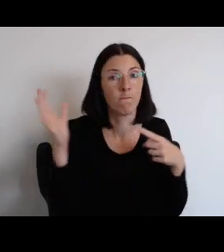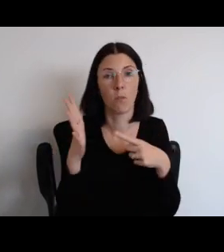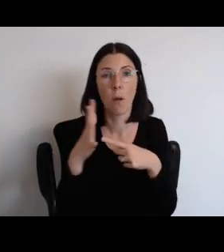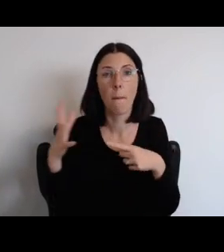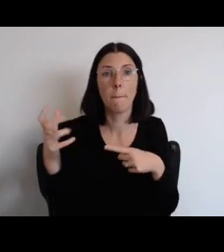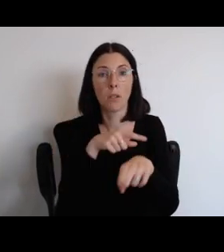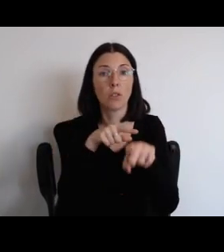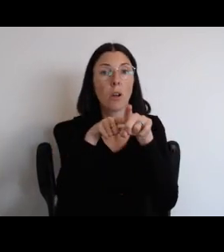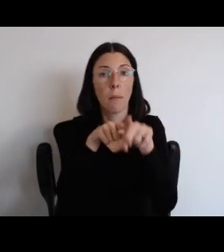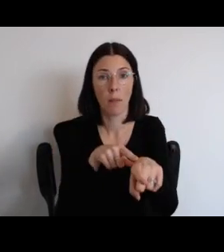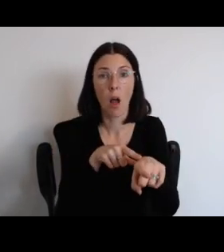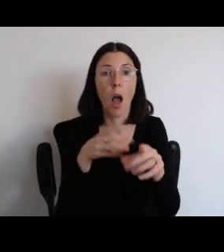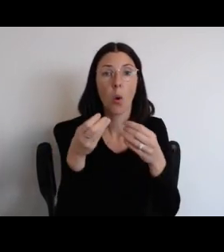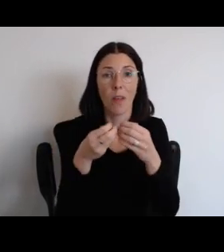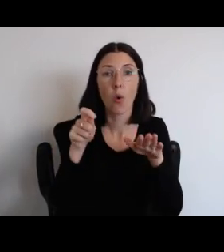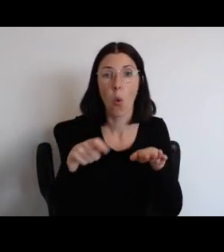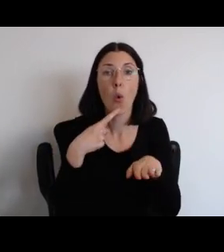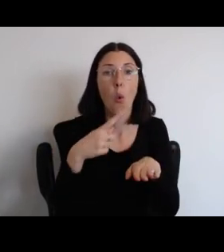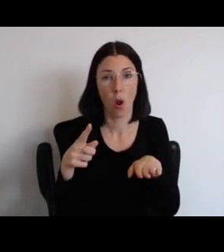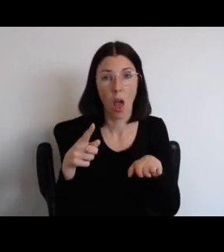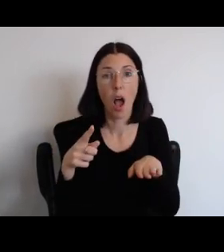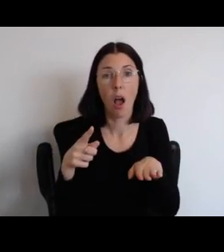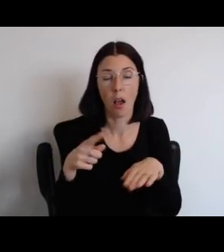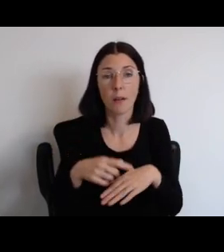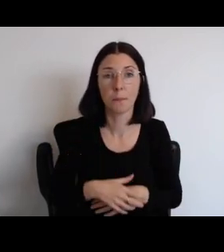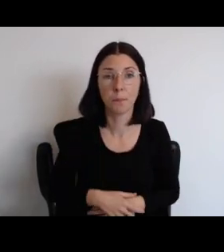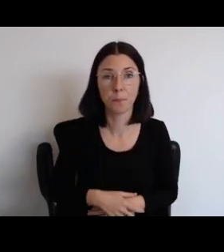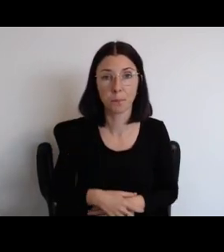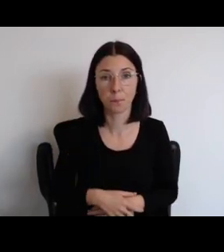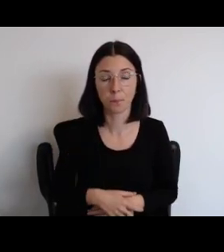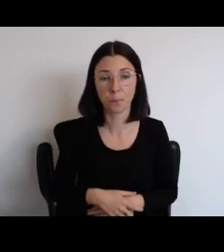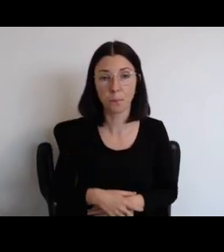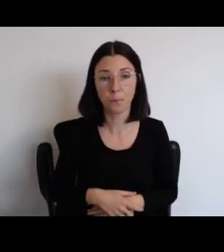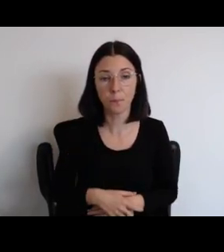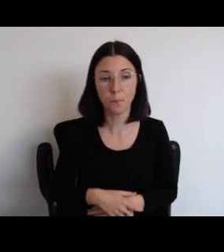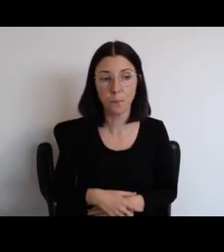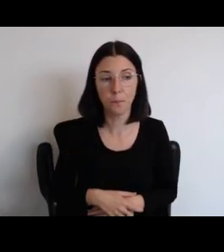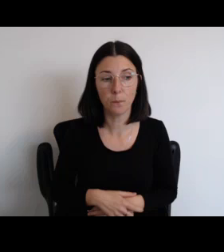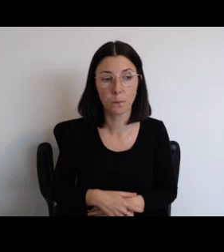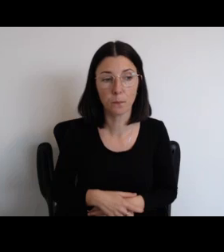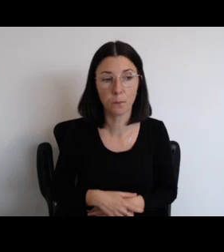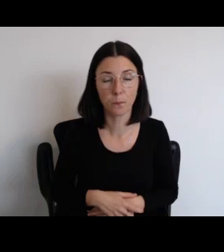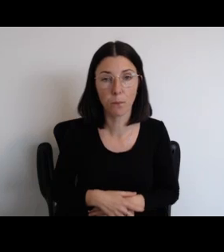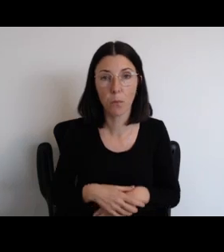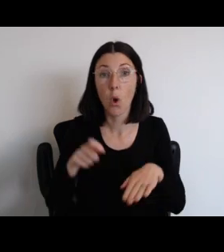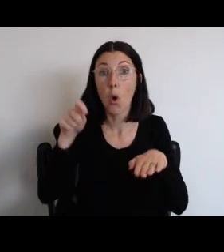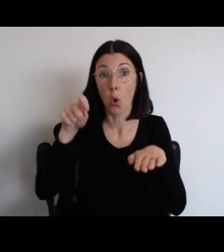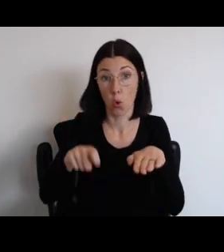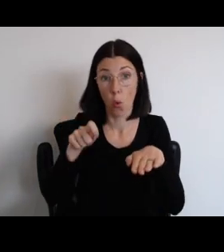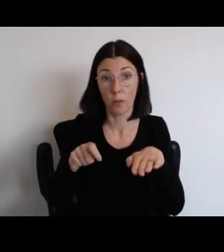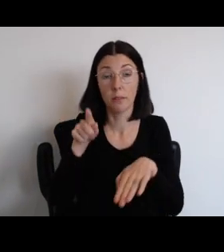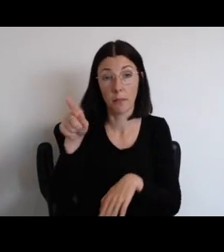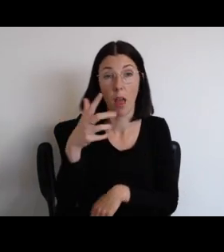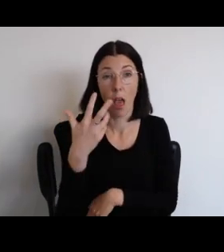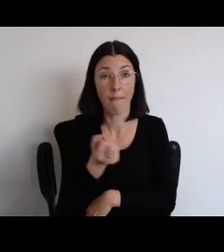seriously of course as always the court does have an obligation to consider the impact on the child